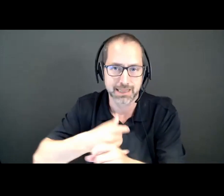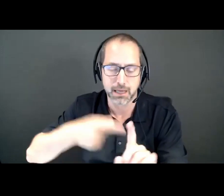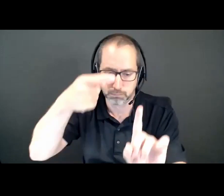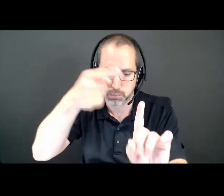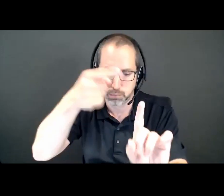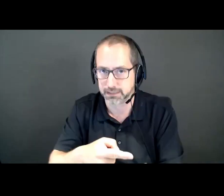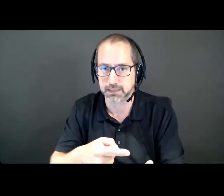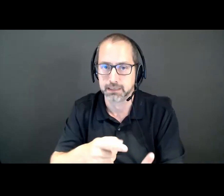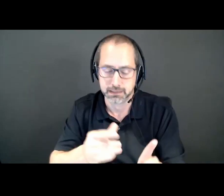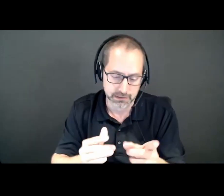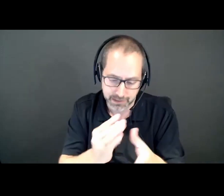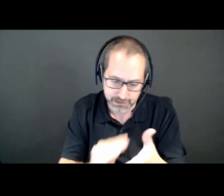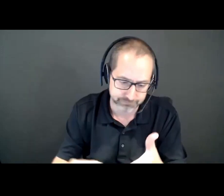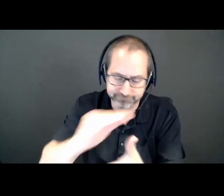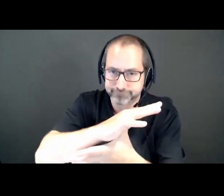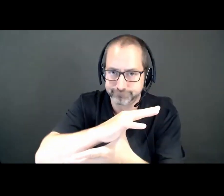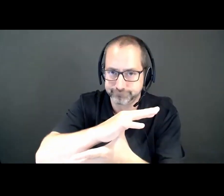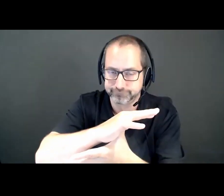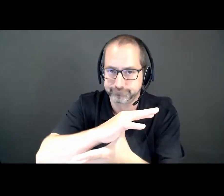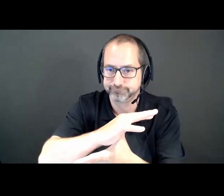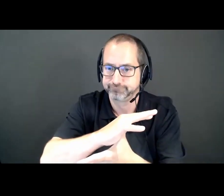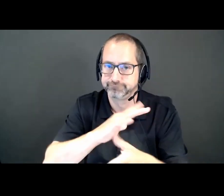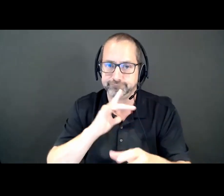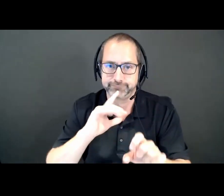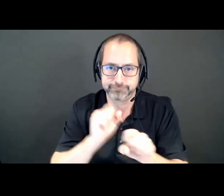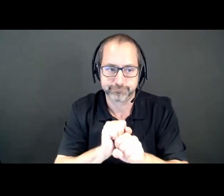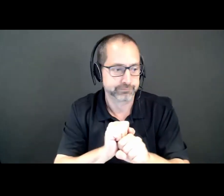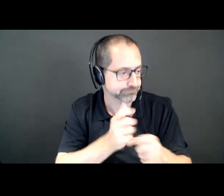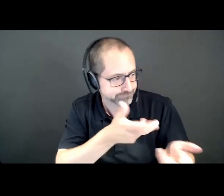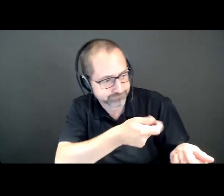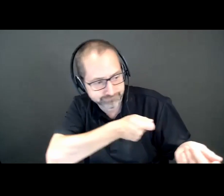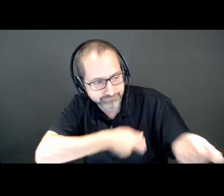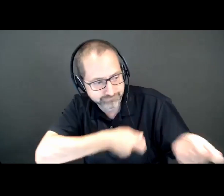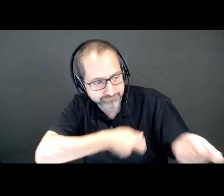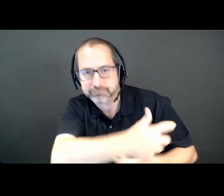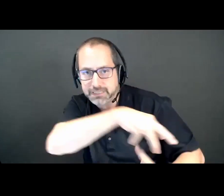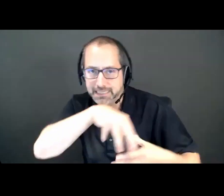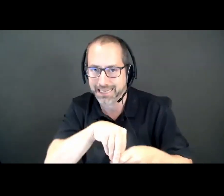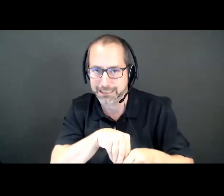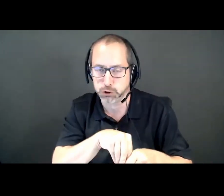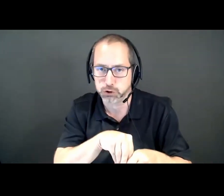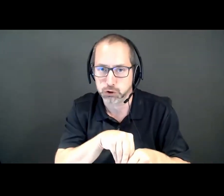the priority to foster community engagement. And I really think that one thing to be prioritized